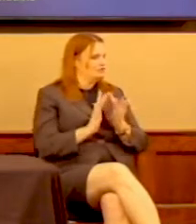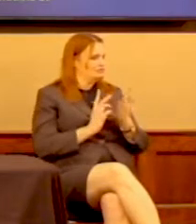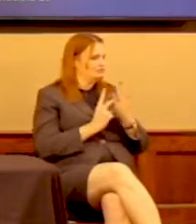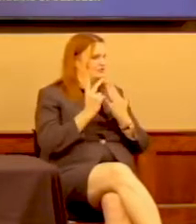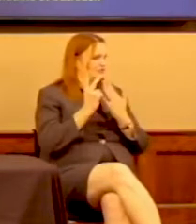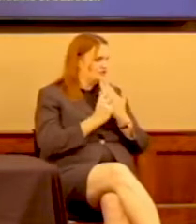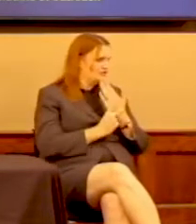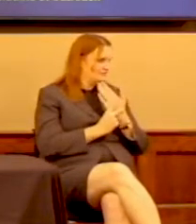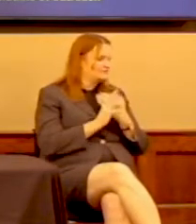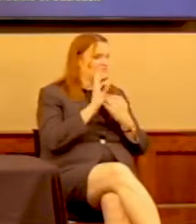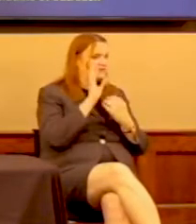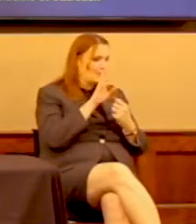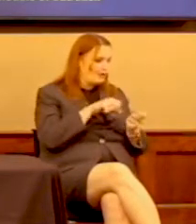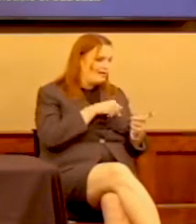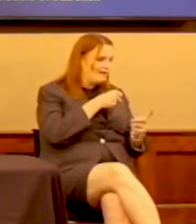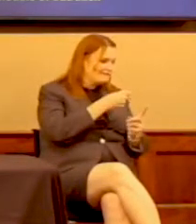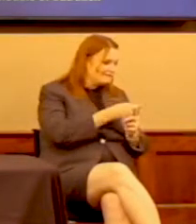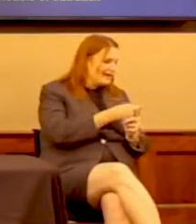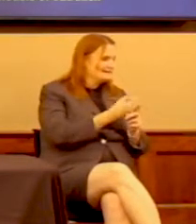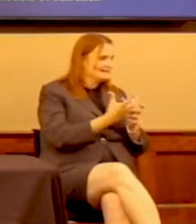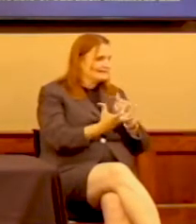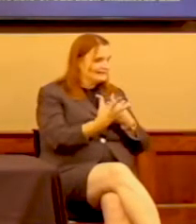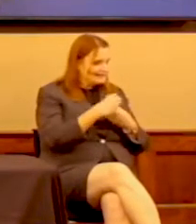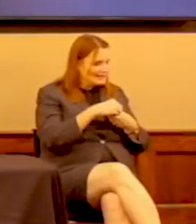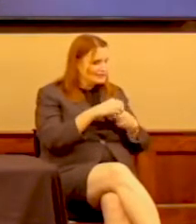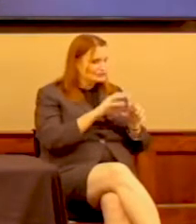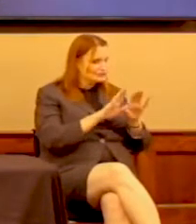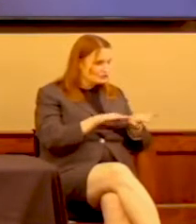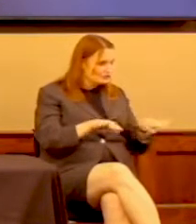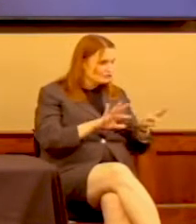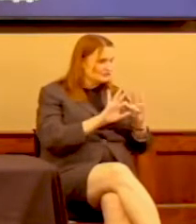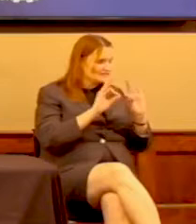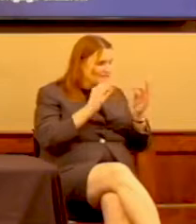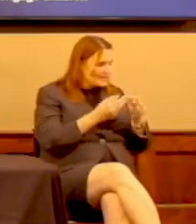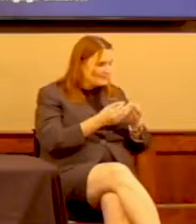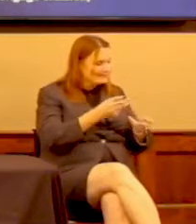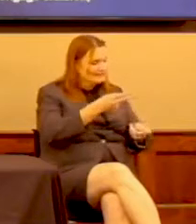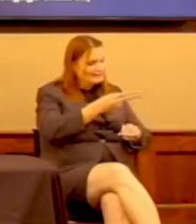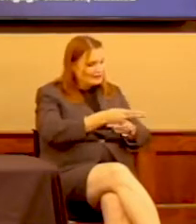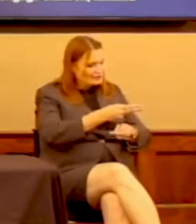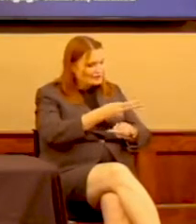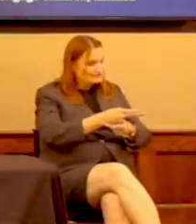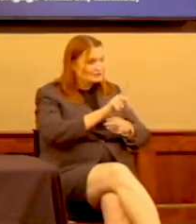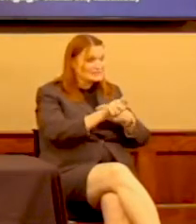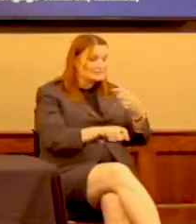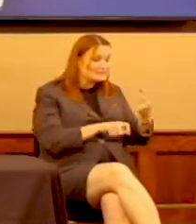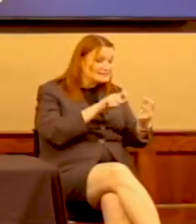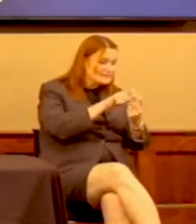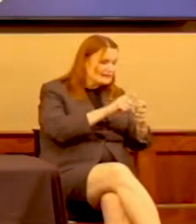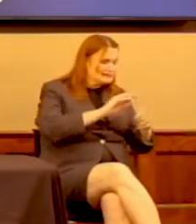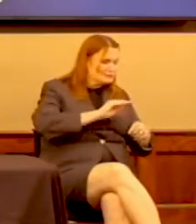engage children families caregivers educators particularly to meet the needs